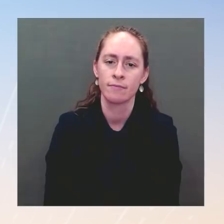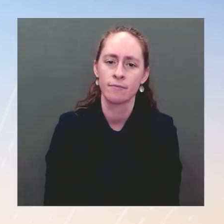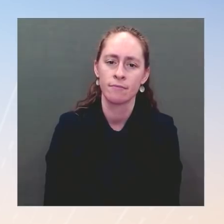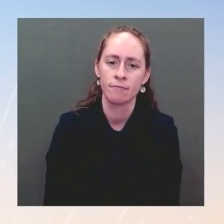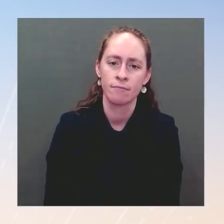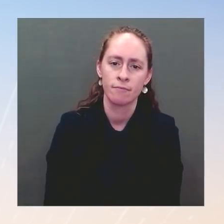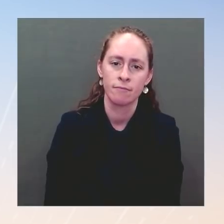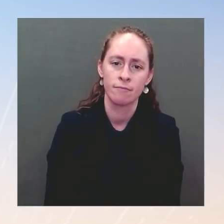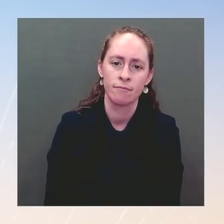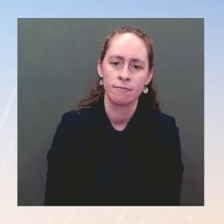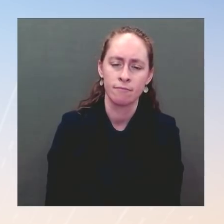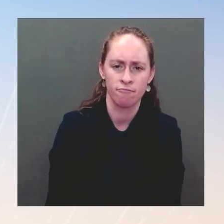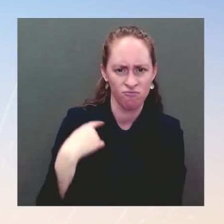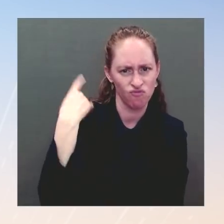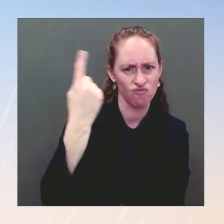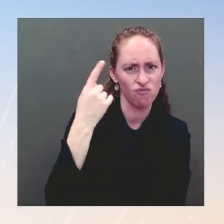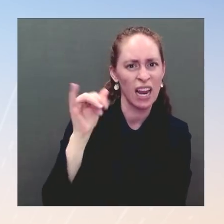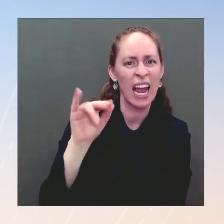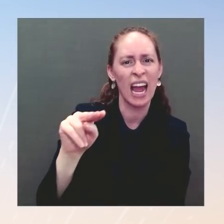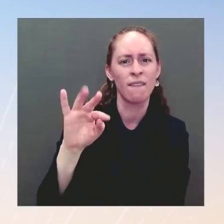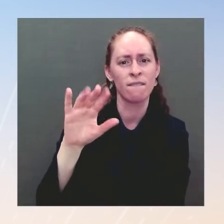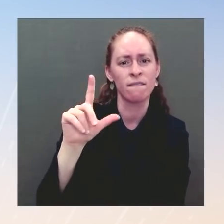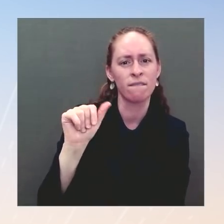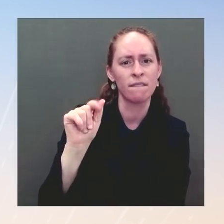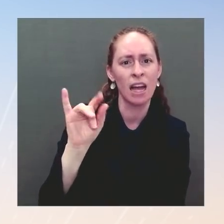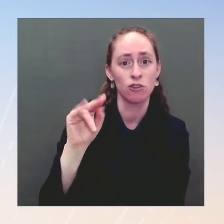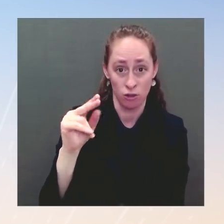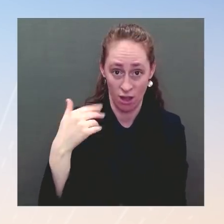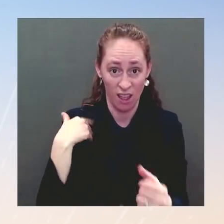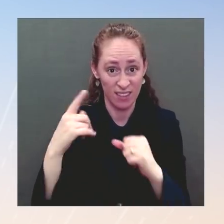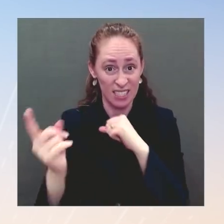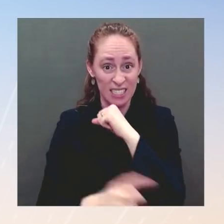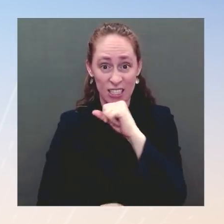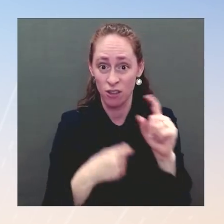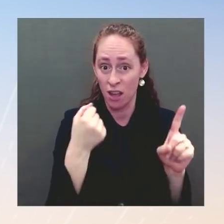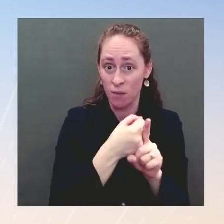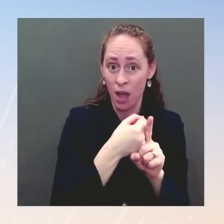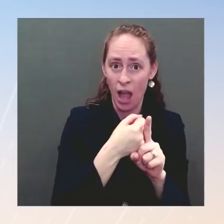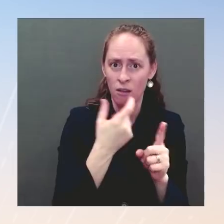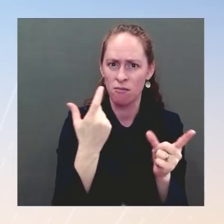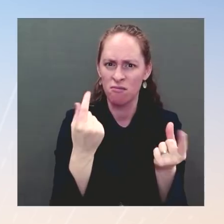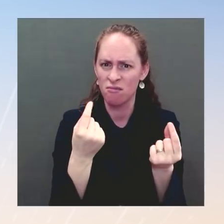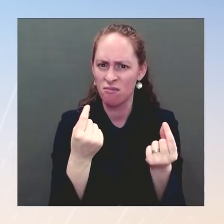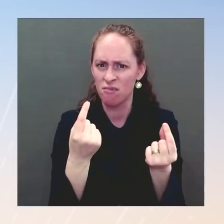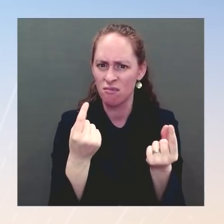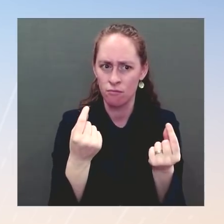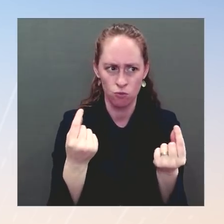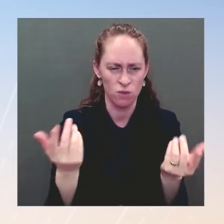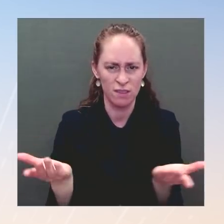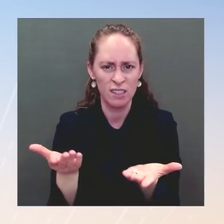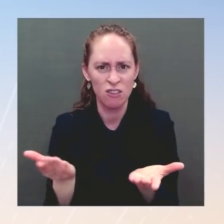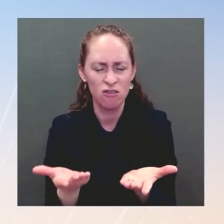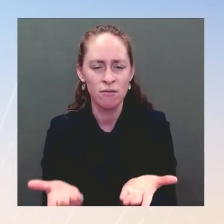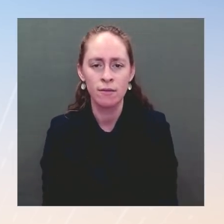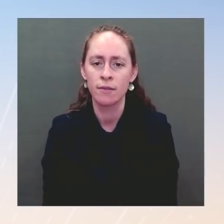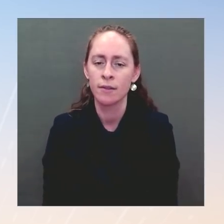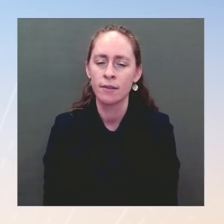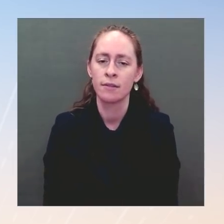Ms. Psaki: Inflation in the United States, I assume you're referring to? The Press: Global inflation. Ms. Psaki: Look, I think we look at a range of factors. And I'll use the energy markets as an example,